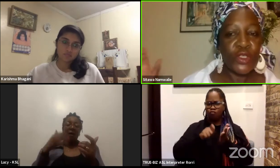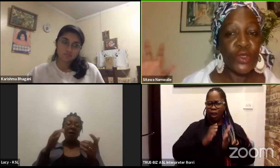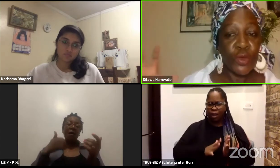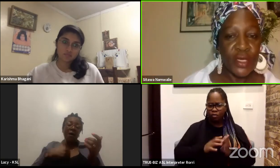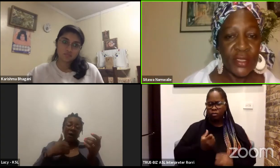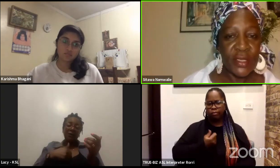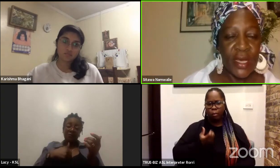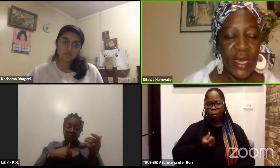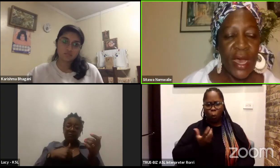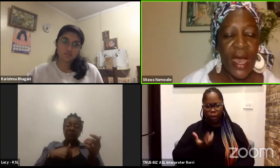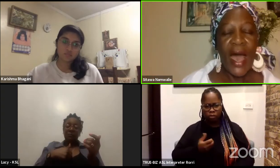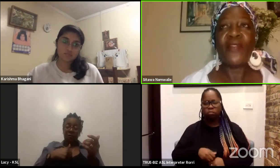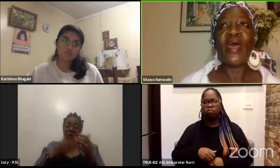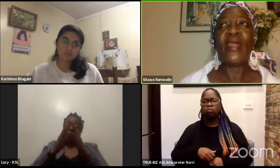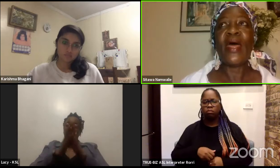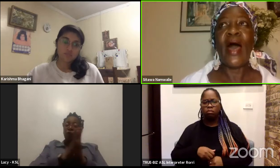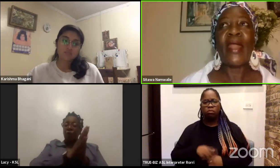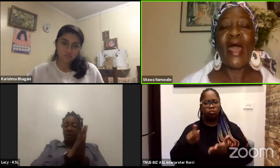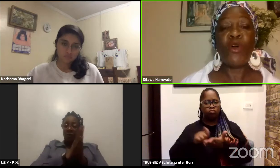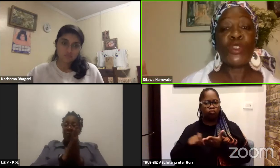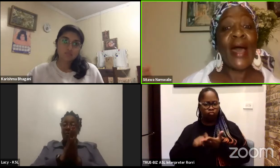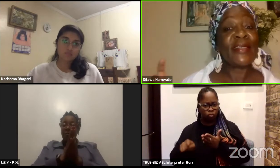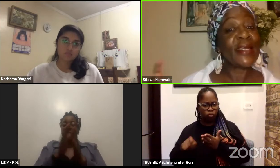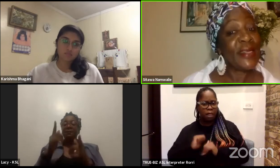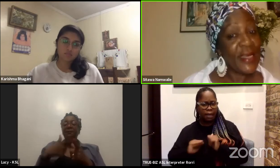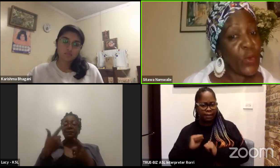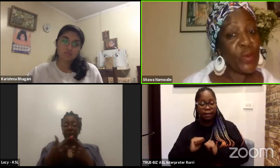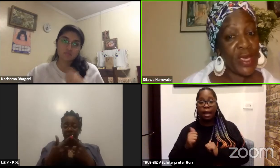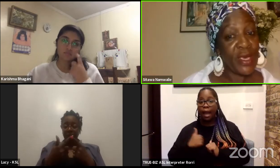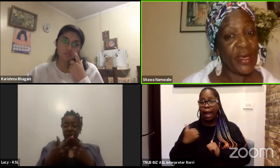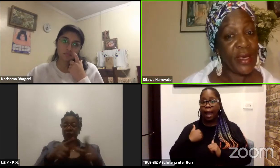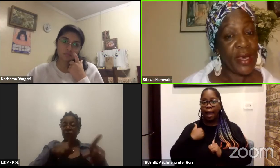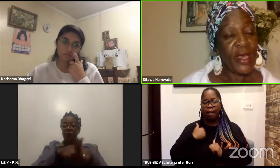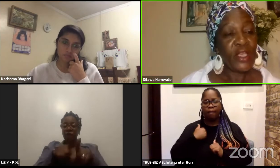of stories and I also had technique with me.